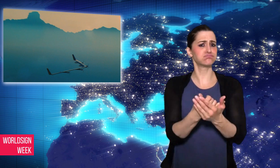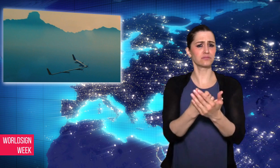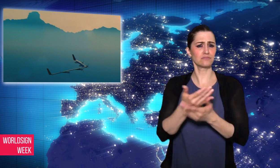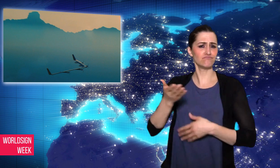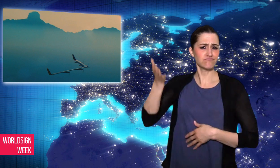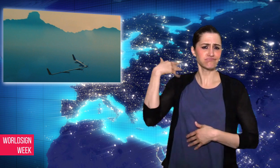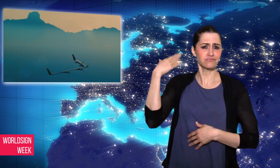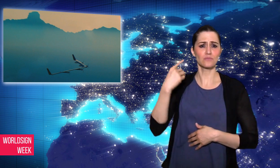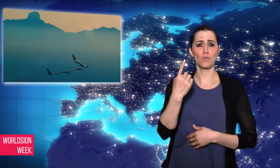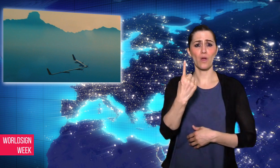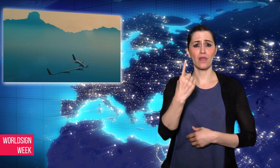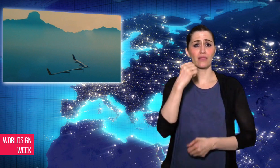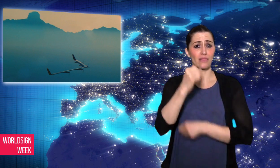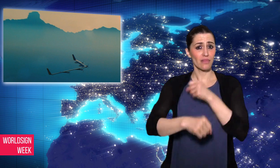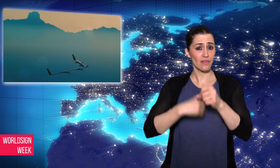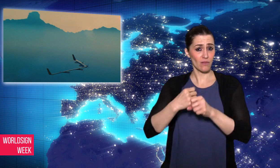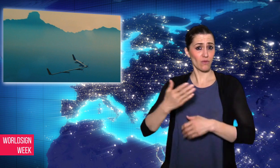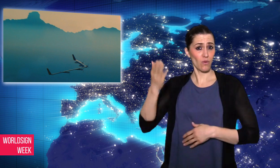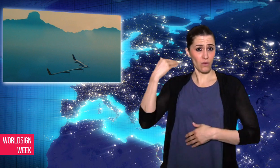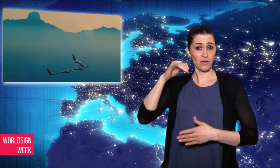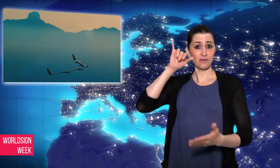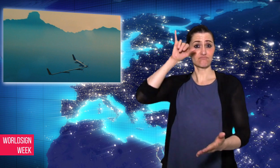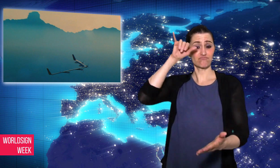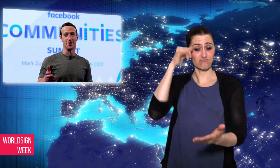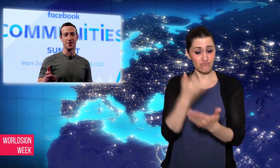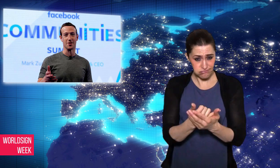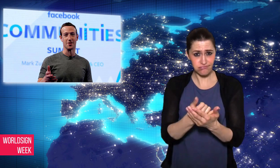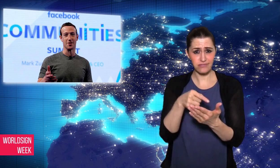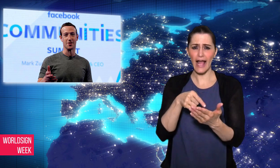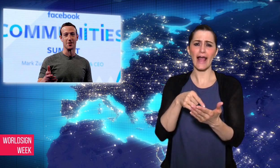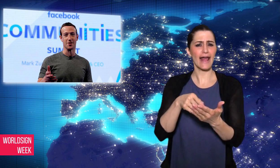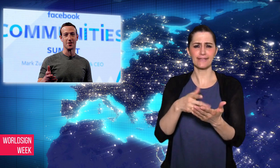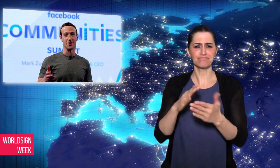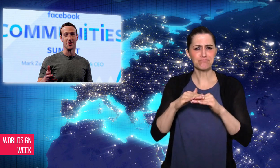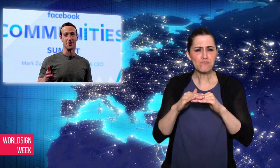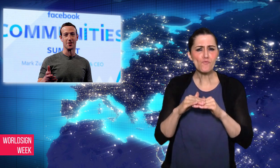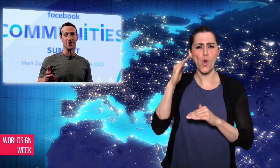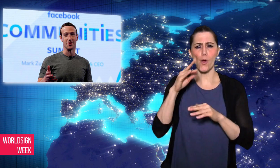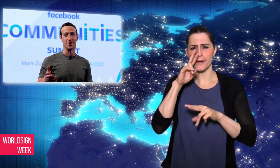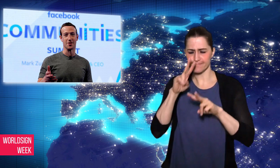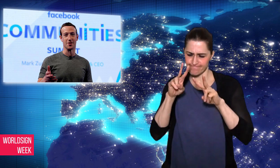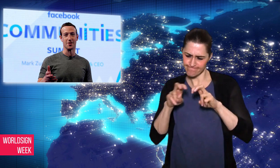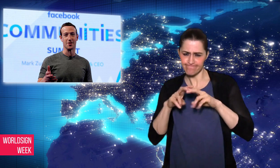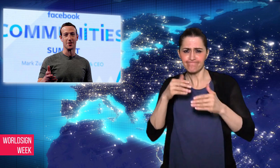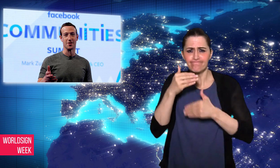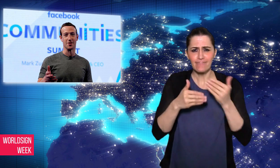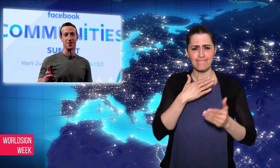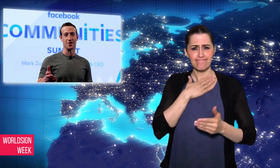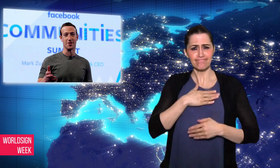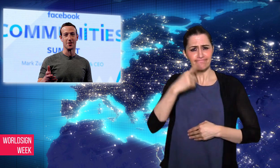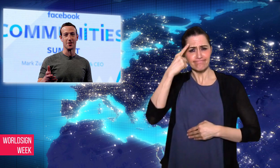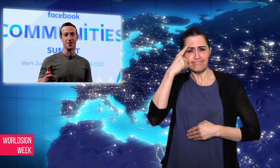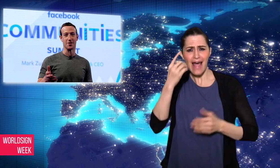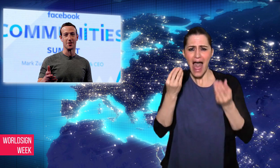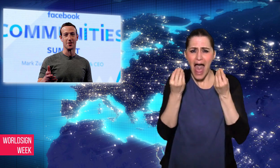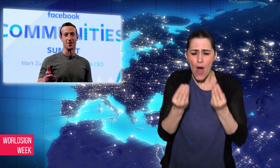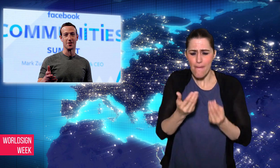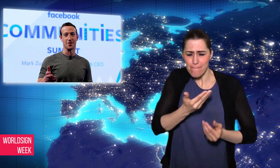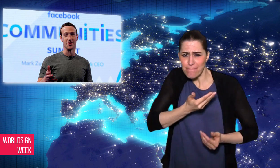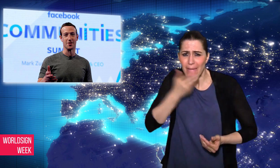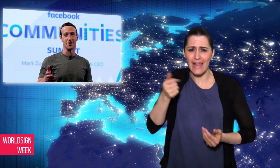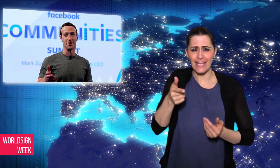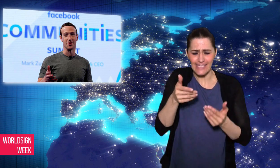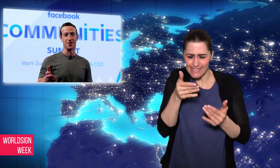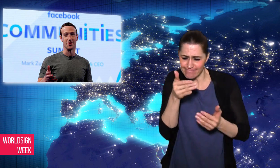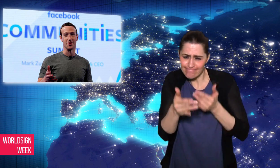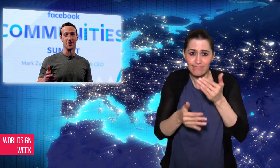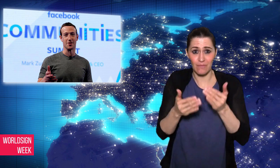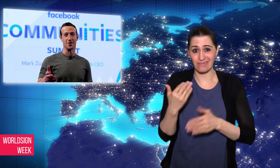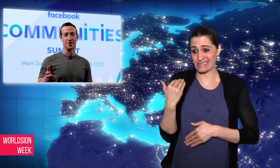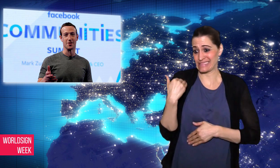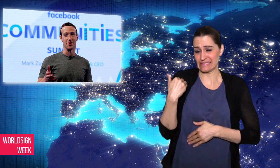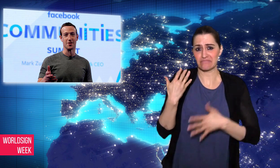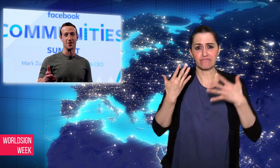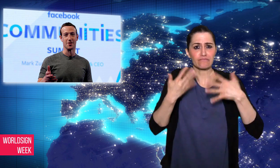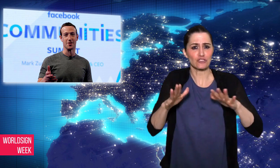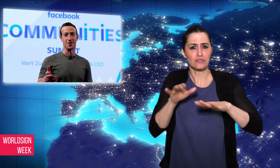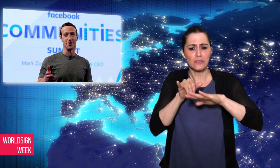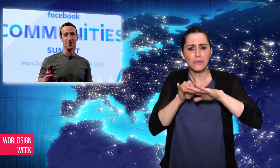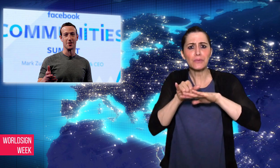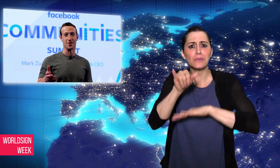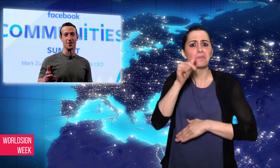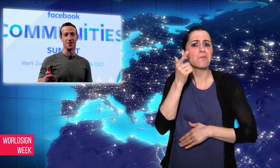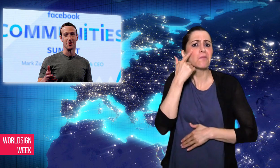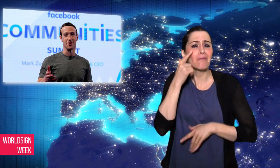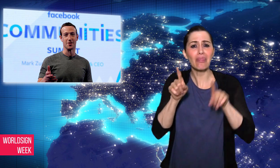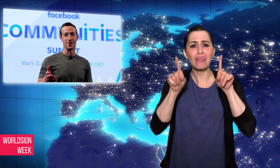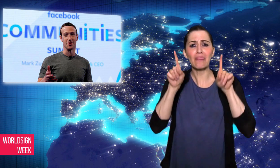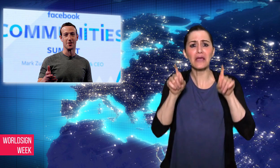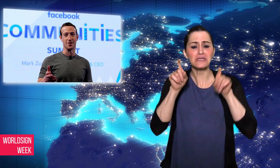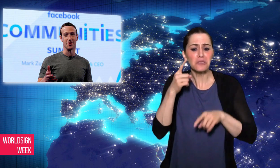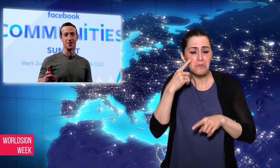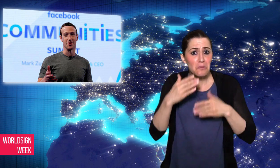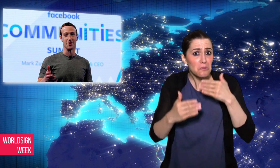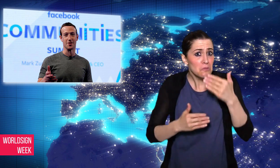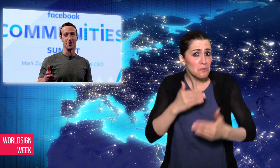one year ago. This drone is part of